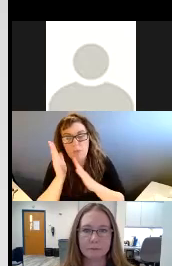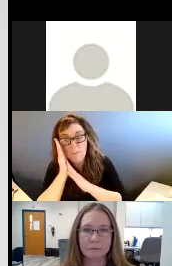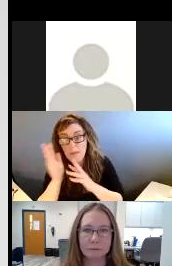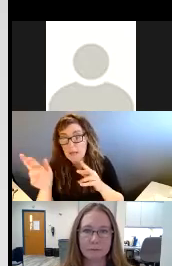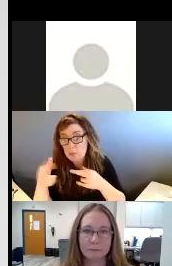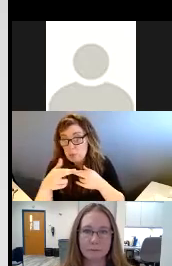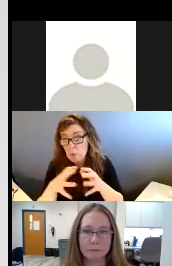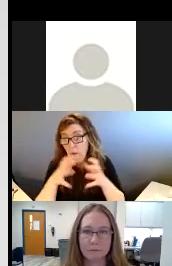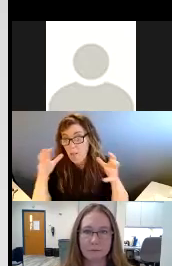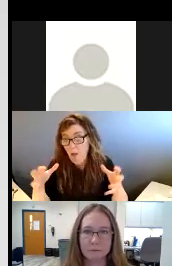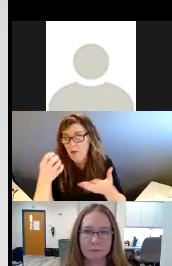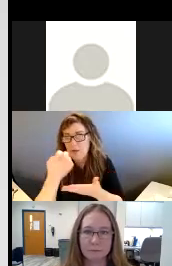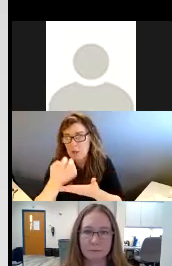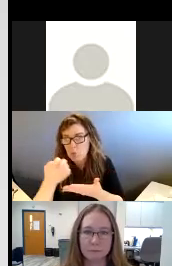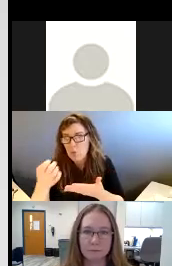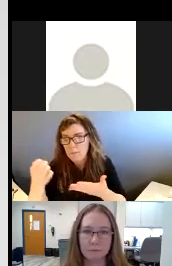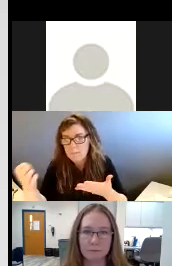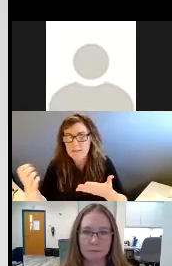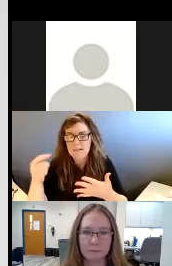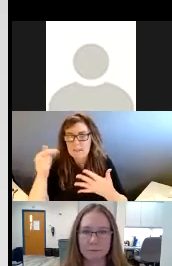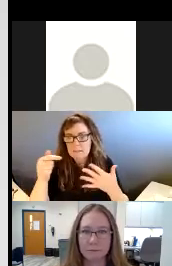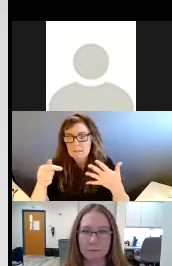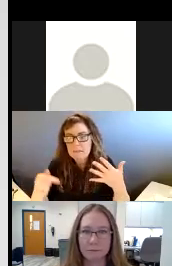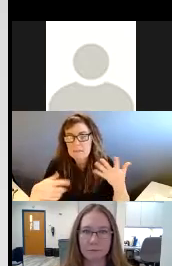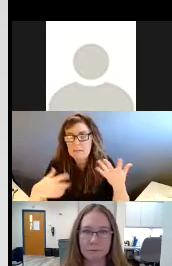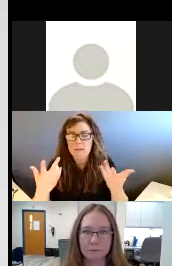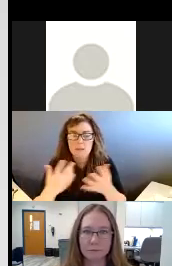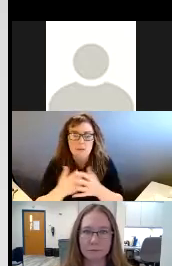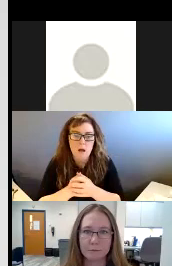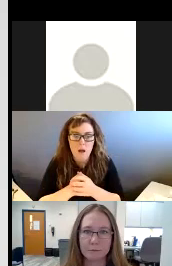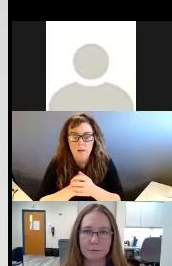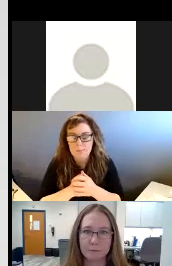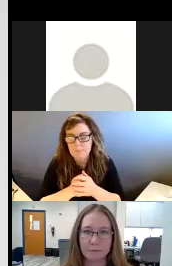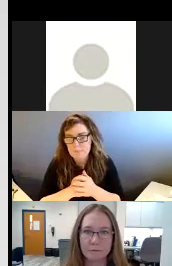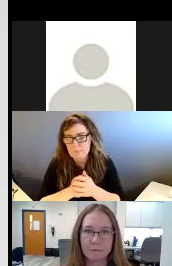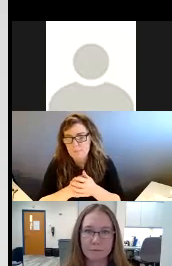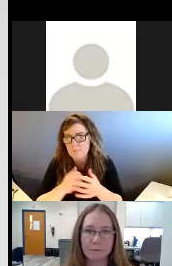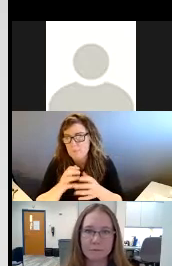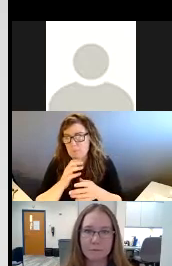THE EQUIPMENT WAS GOING TO BE HOUSED AND WHERE MOST OF THE CAREGIVER INTERACTION PIECES WERE